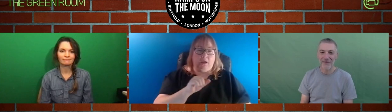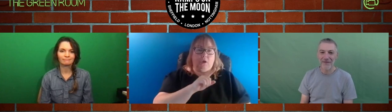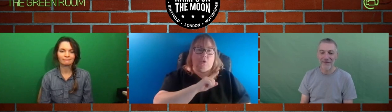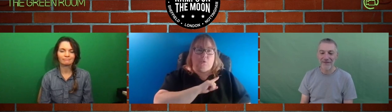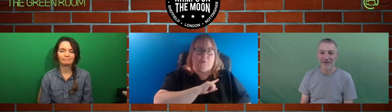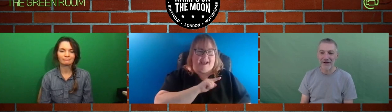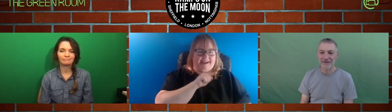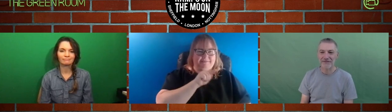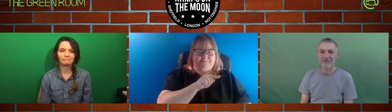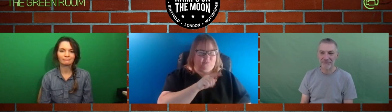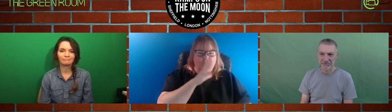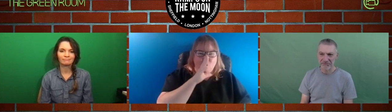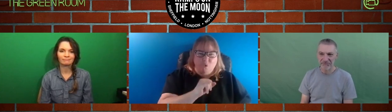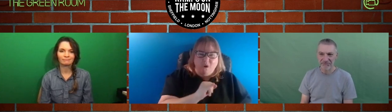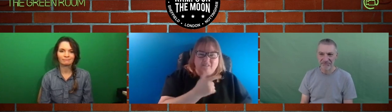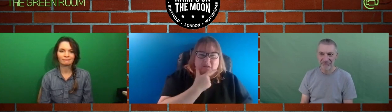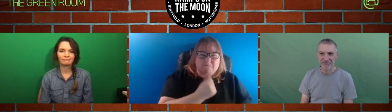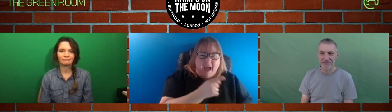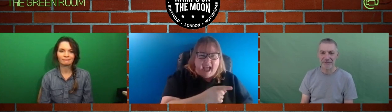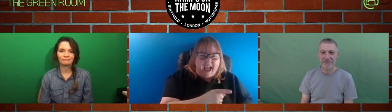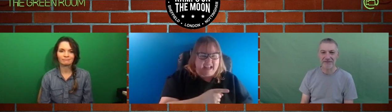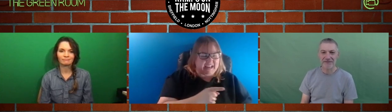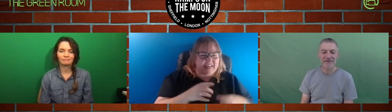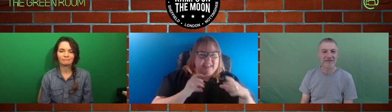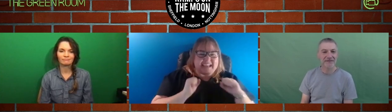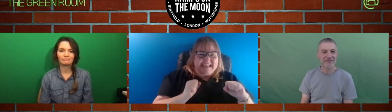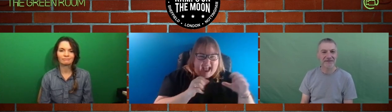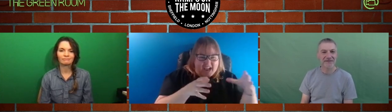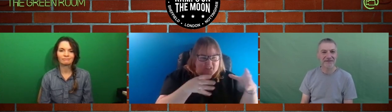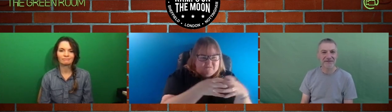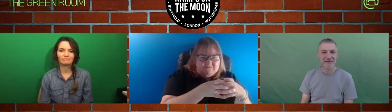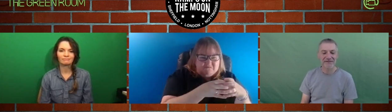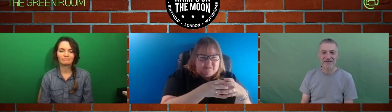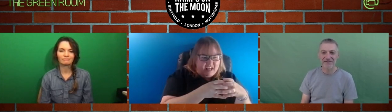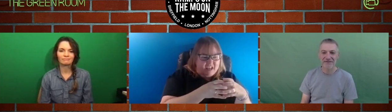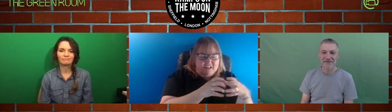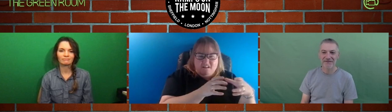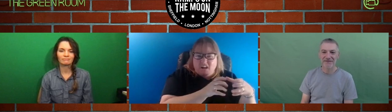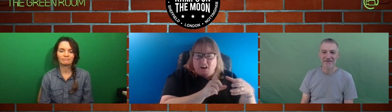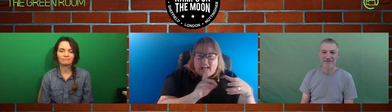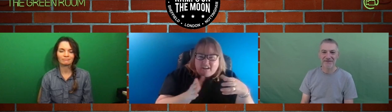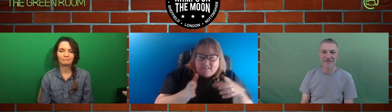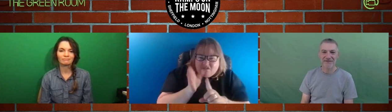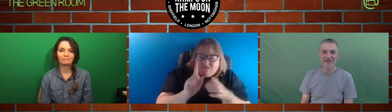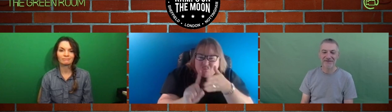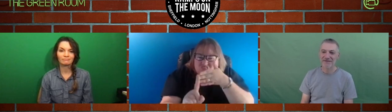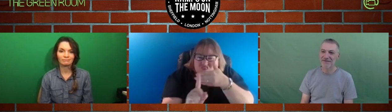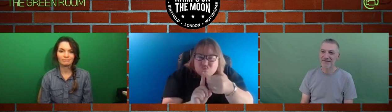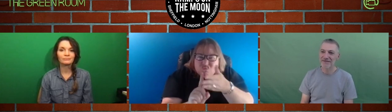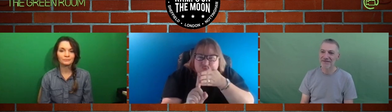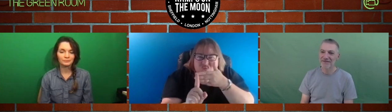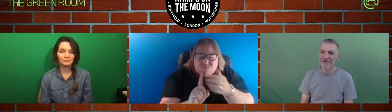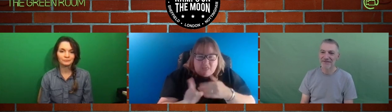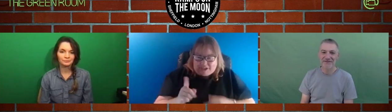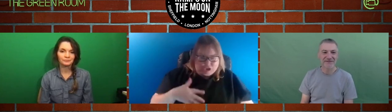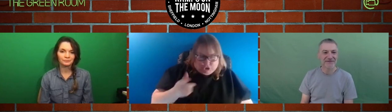very nasty man and a whole gang living a life that she doesn't really want to be living and we talked about that moment didn't we being super